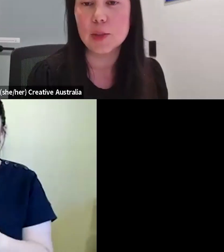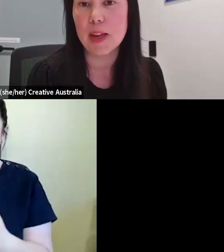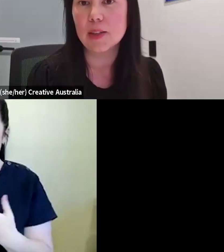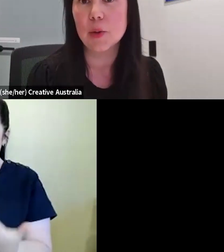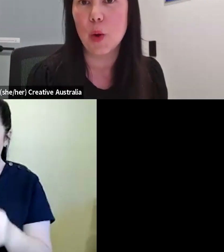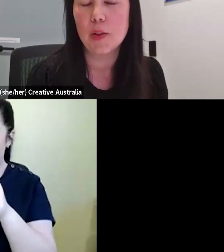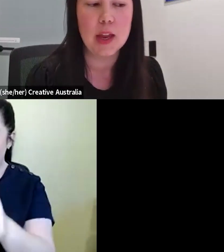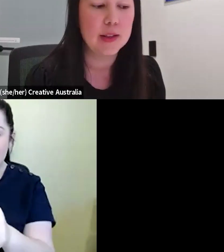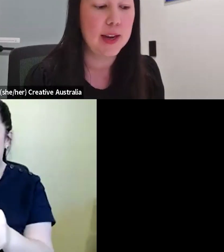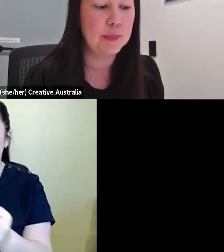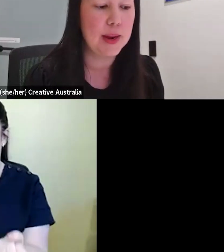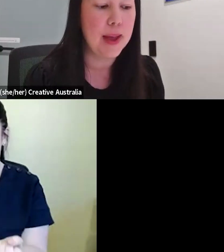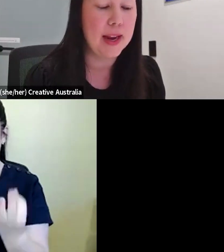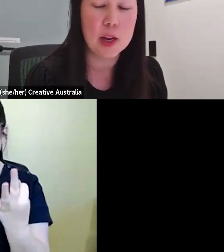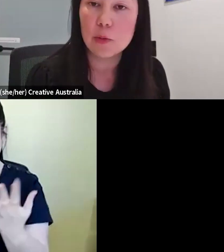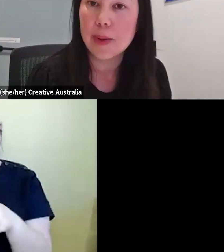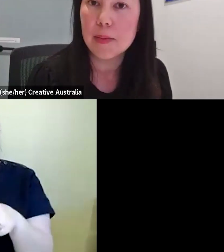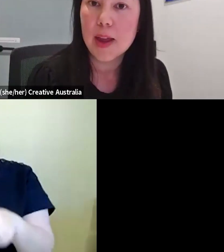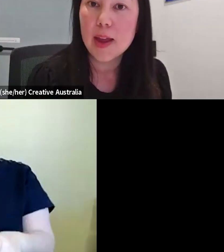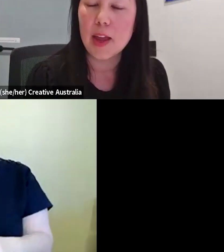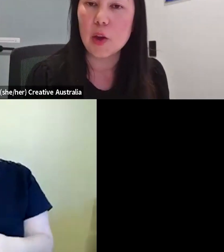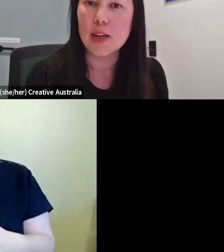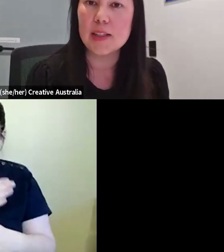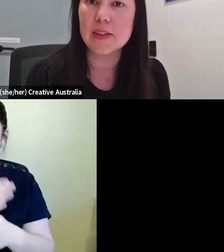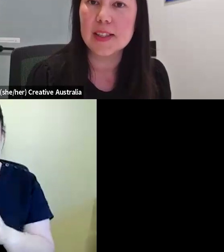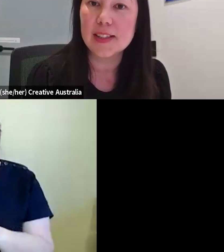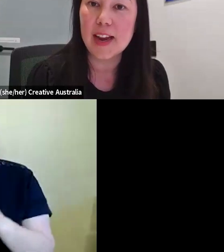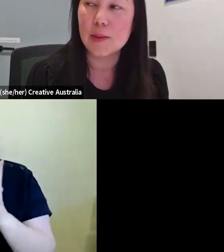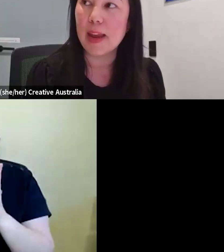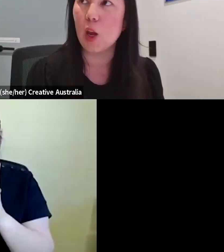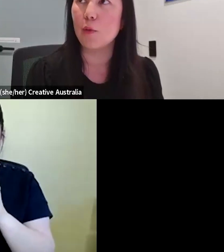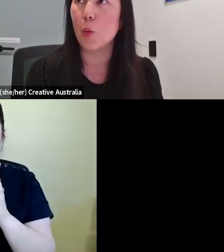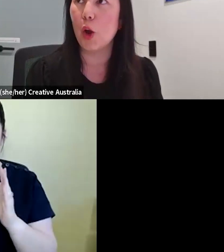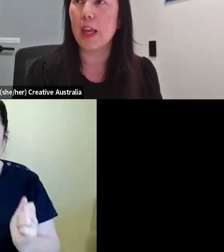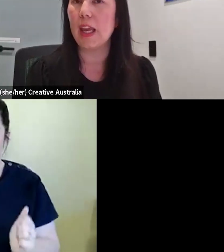depends on the work that is being made. It could be you need to facilitate the making of your work